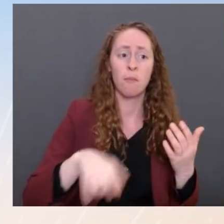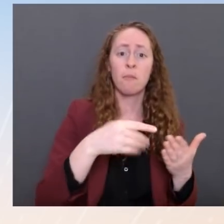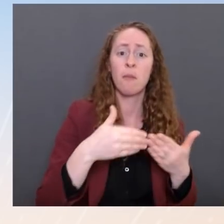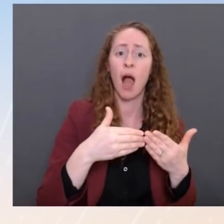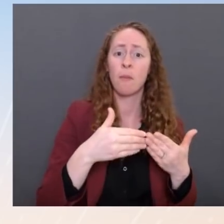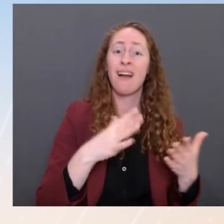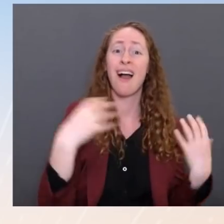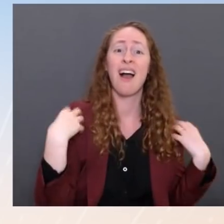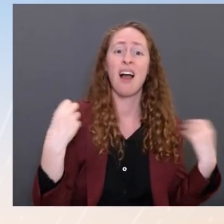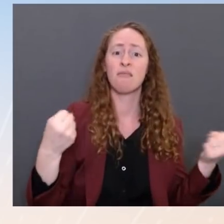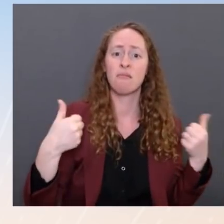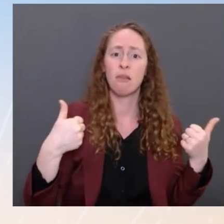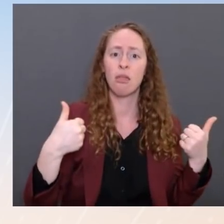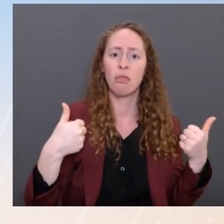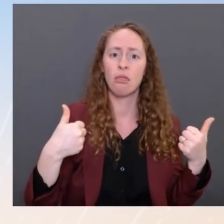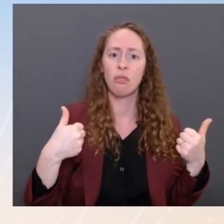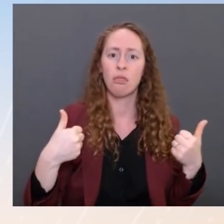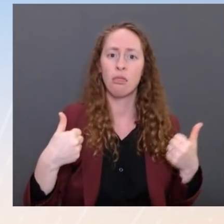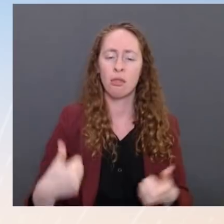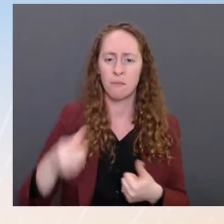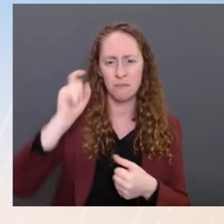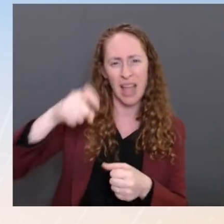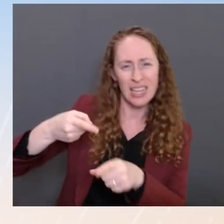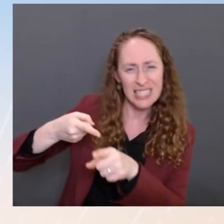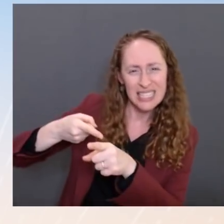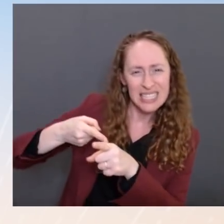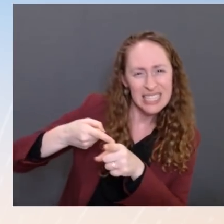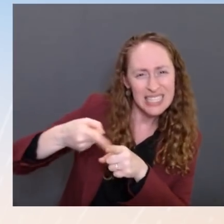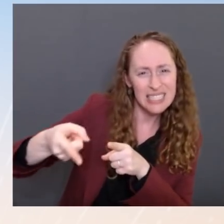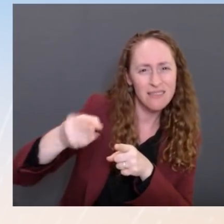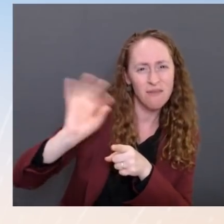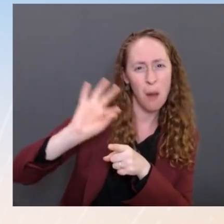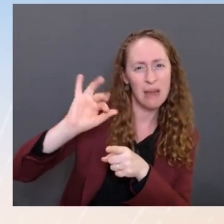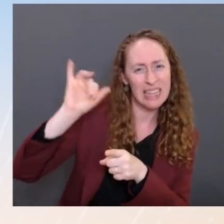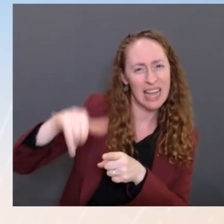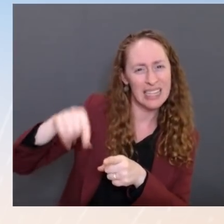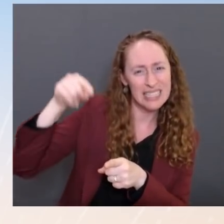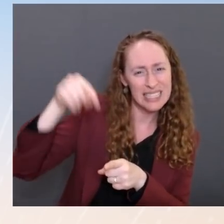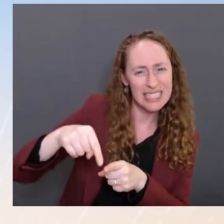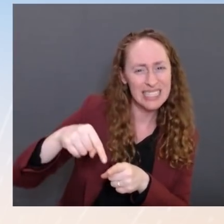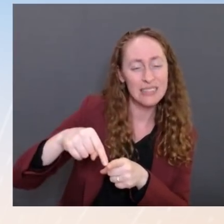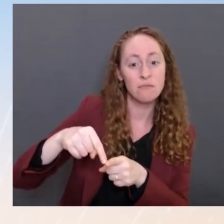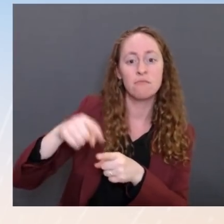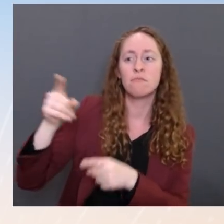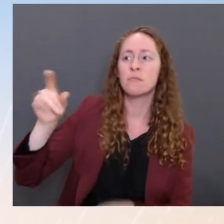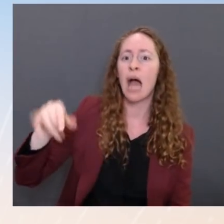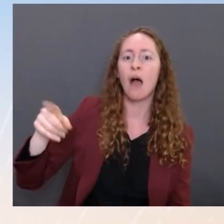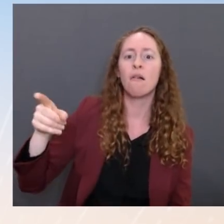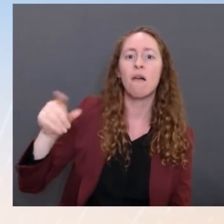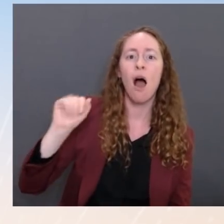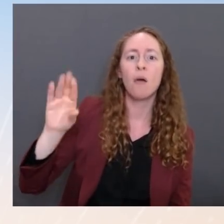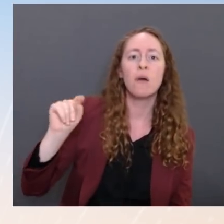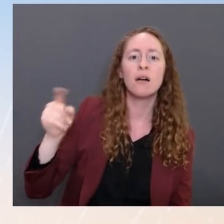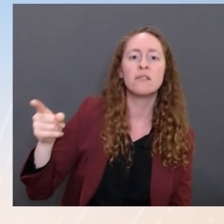So what's the plan for those families? Ms. Psaki: I addressed this a little bit yesterday or the day before -- I guess it was the day before -- which is: